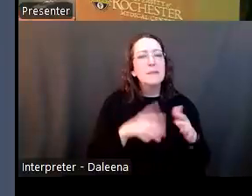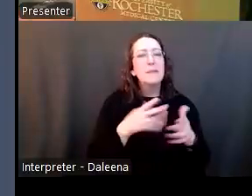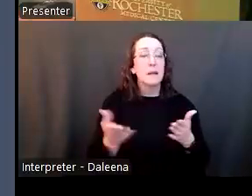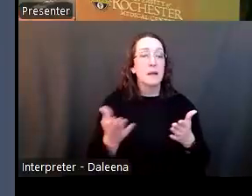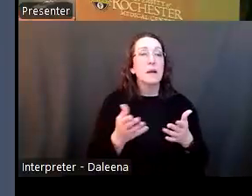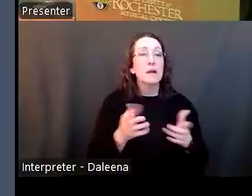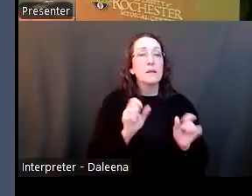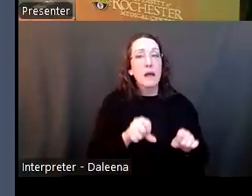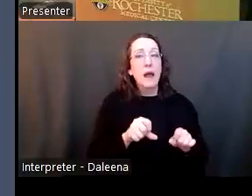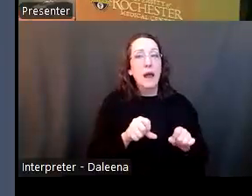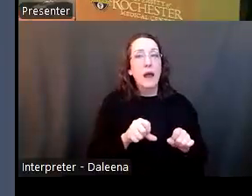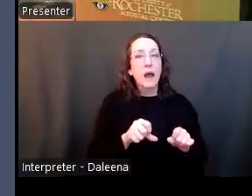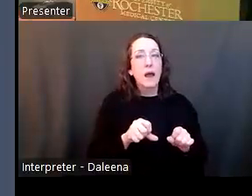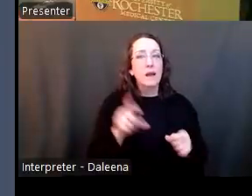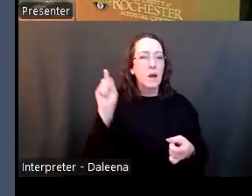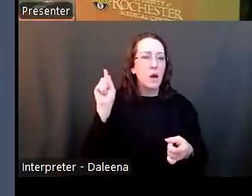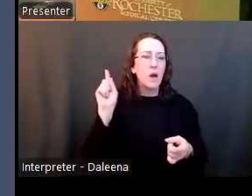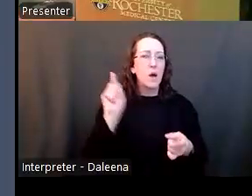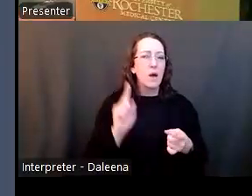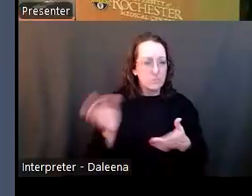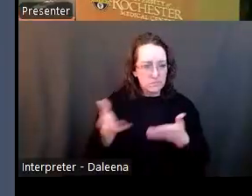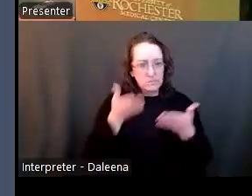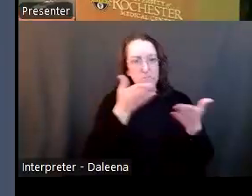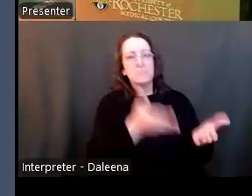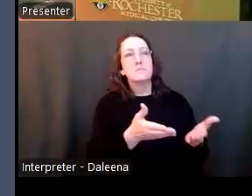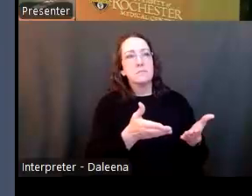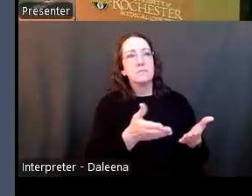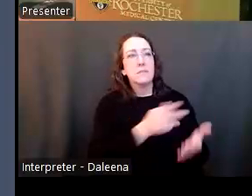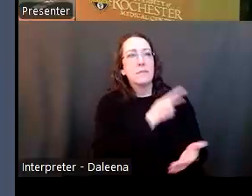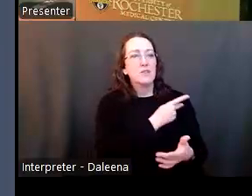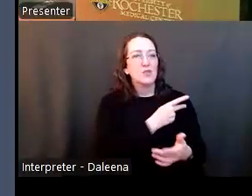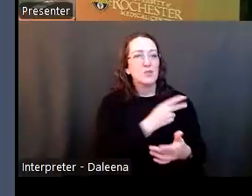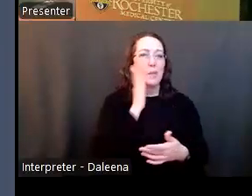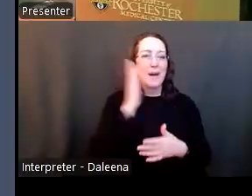offload the patient to the bed side nurse so all they'll need to do is like a quick assessment